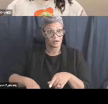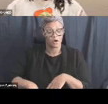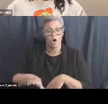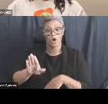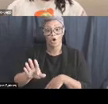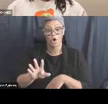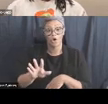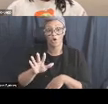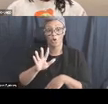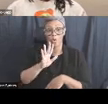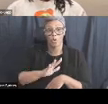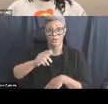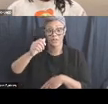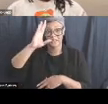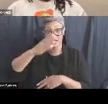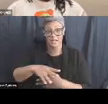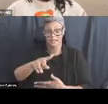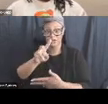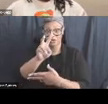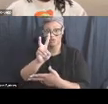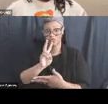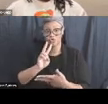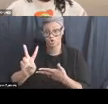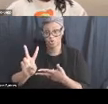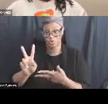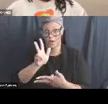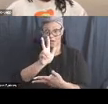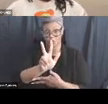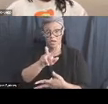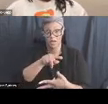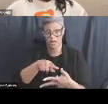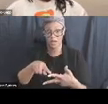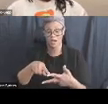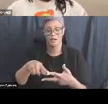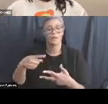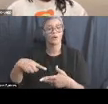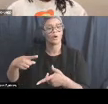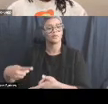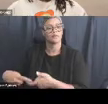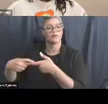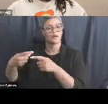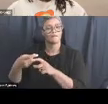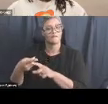were suspended from preschool, an experience that sparked her lifelong commitment to transforming